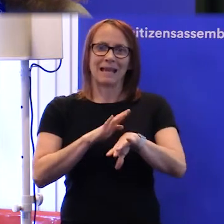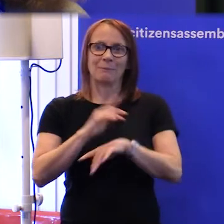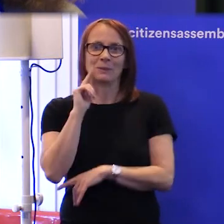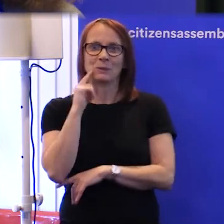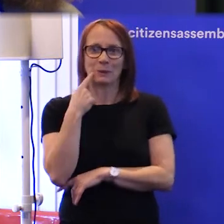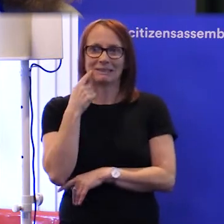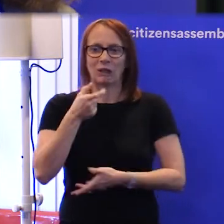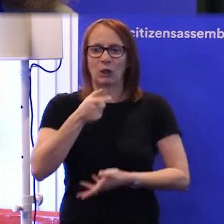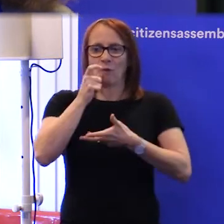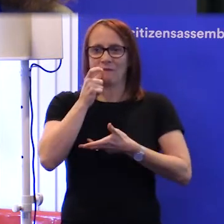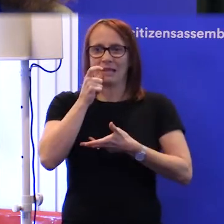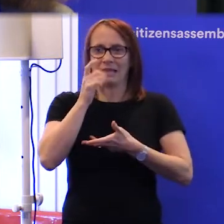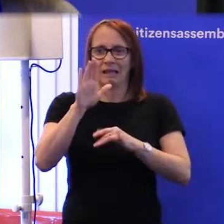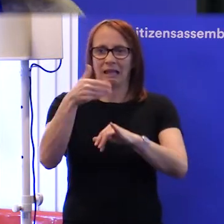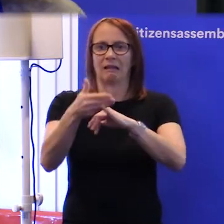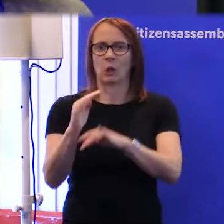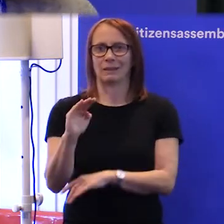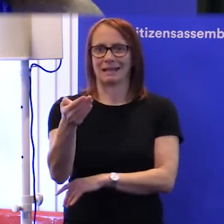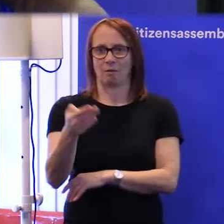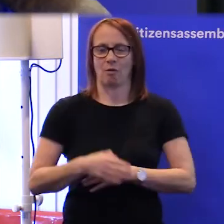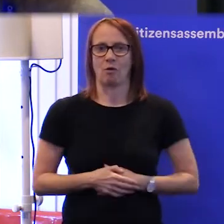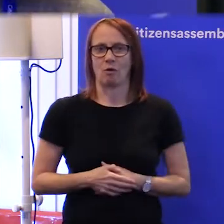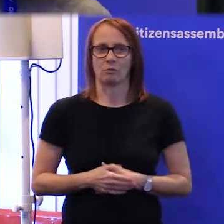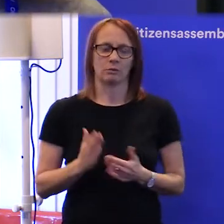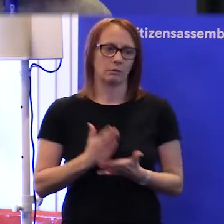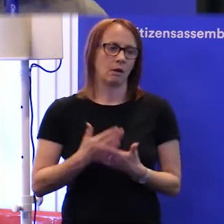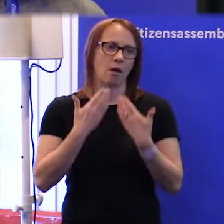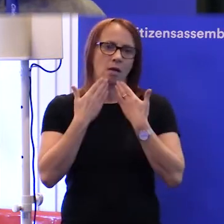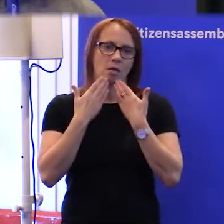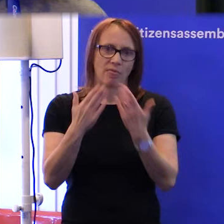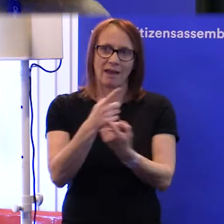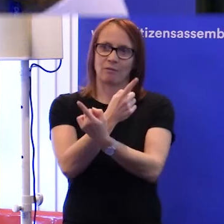finishing at nine o'clock so sincerely thank you so much for joining us I think